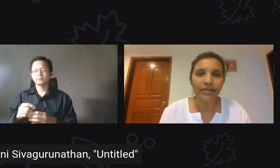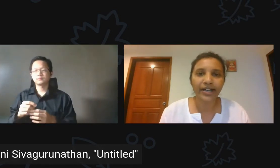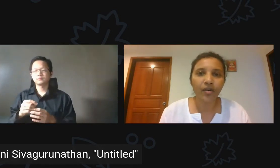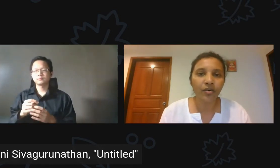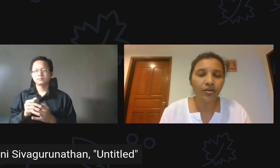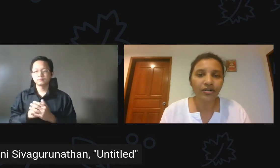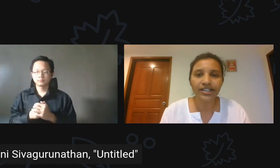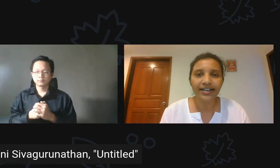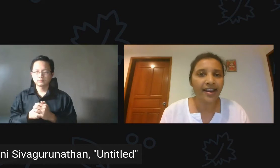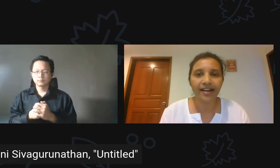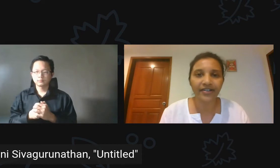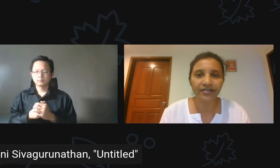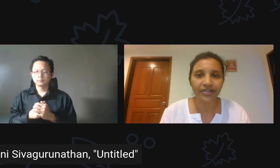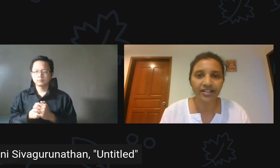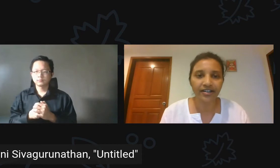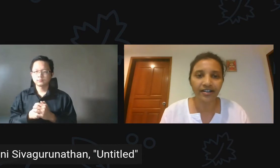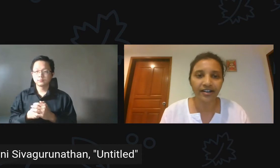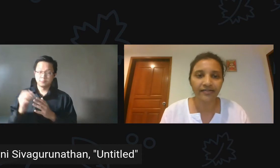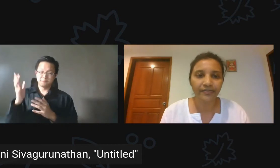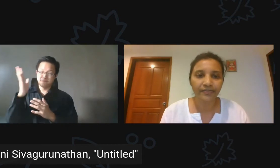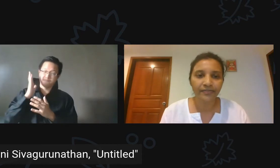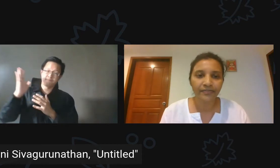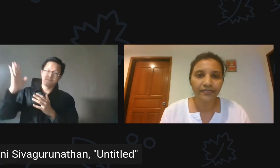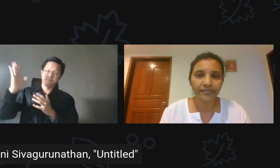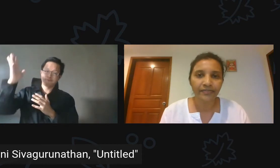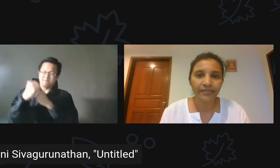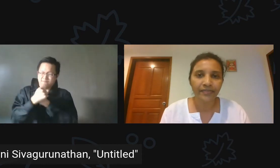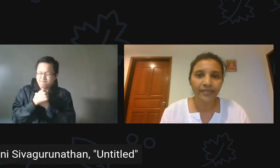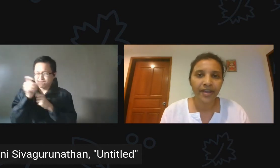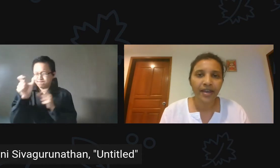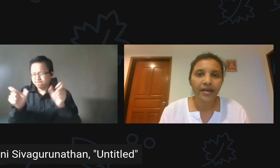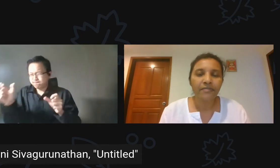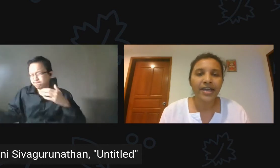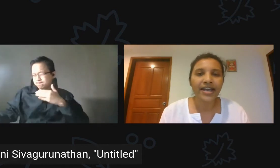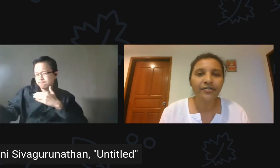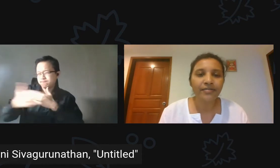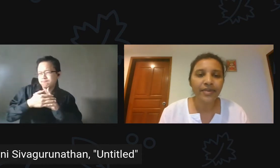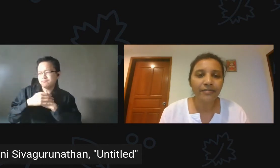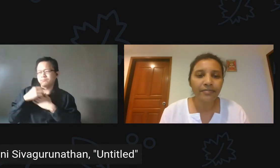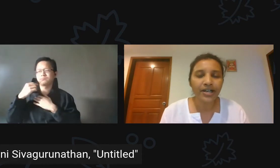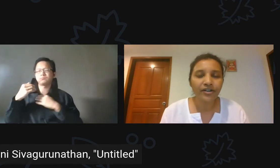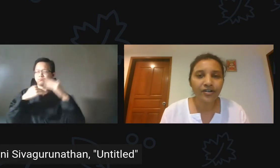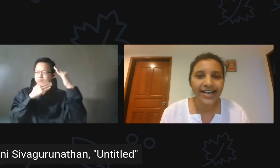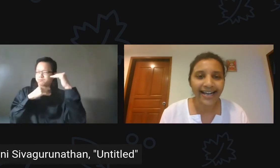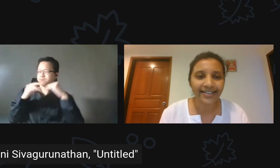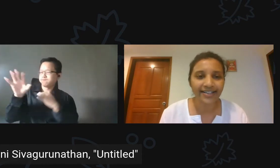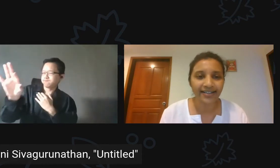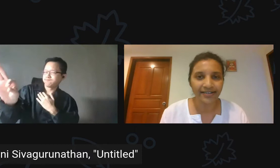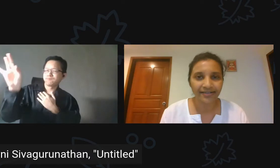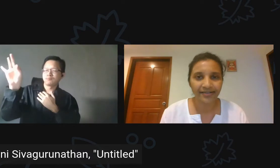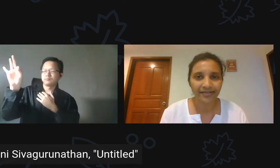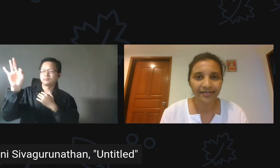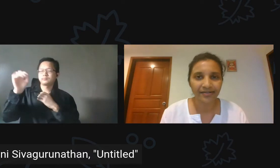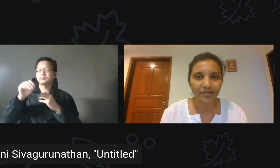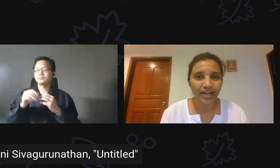when my old lovers return. May I remember your nectar